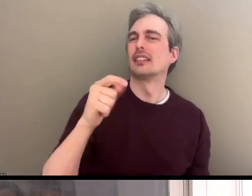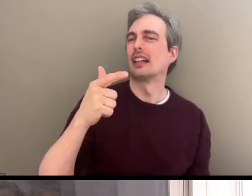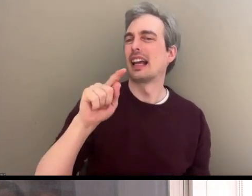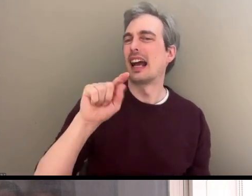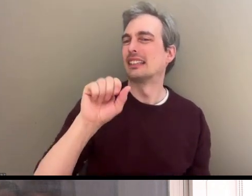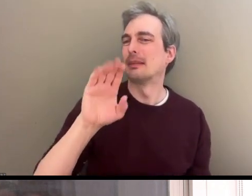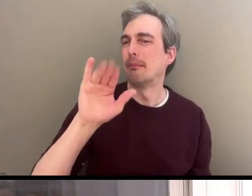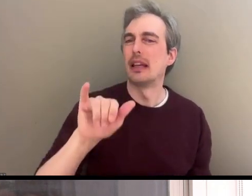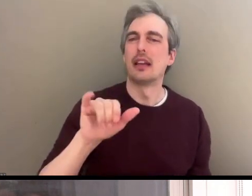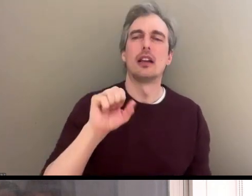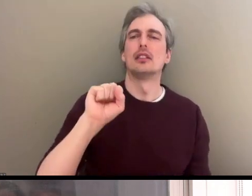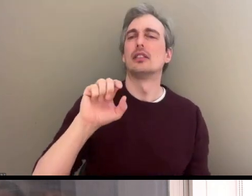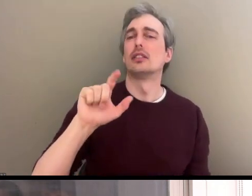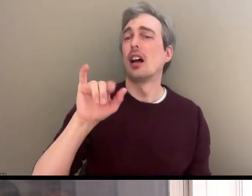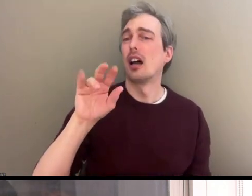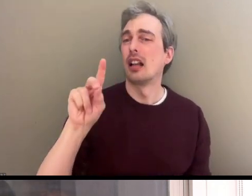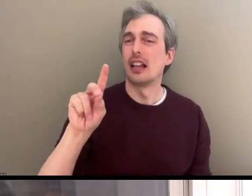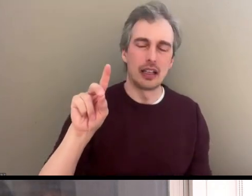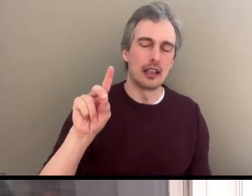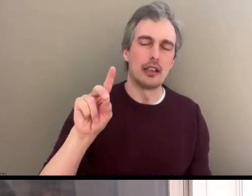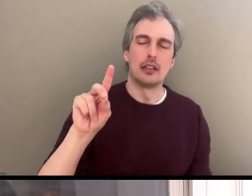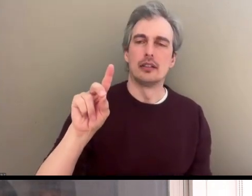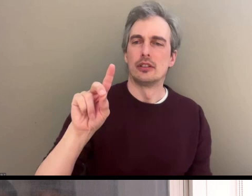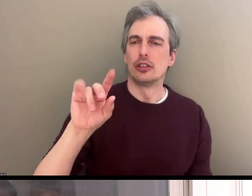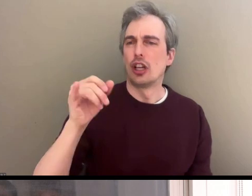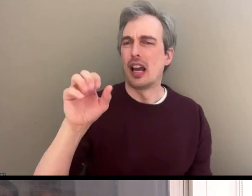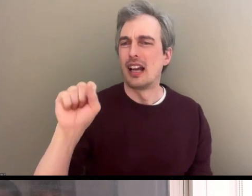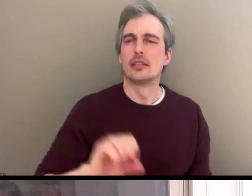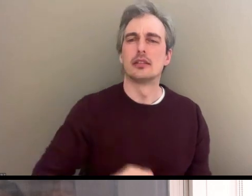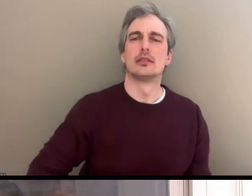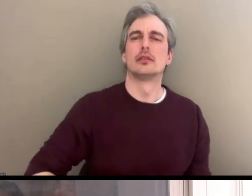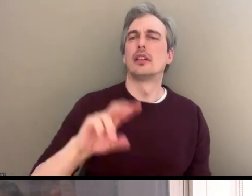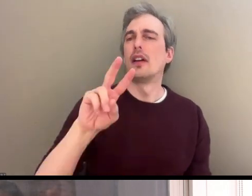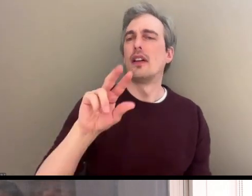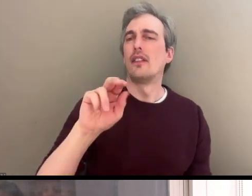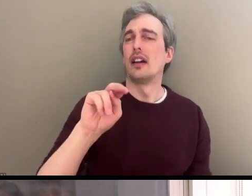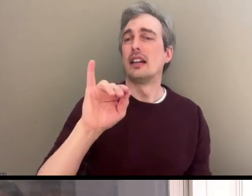And it highlights, again, the rules, WCAG violations, such as missing alt